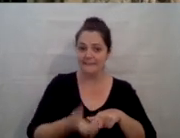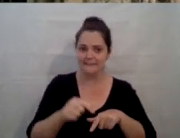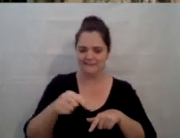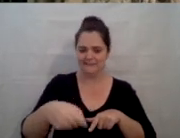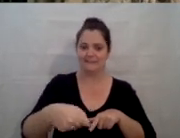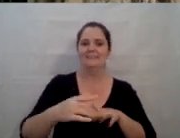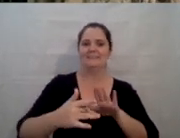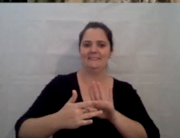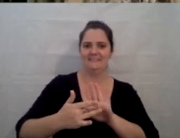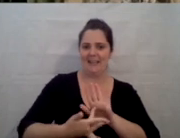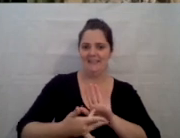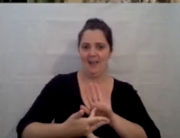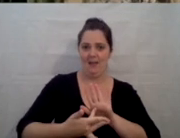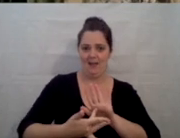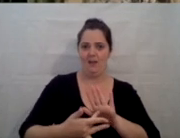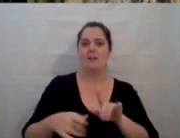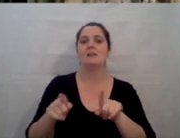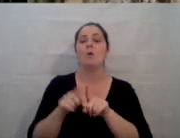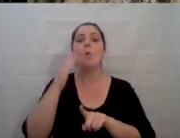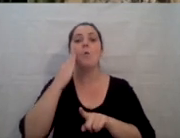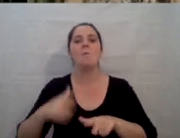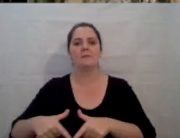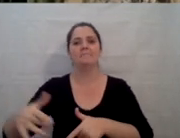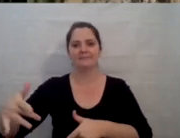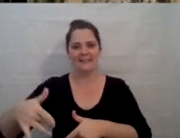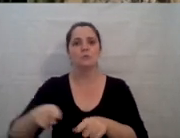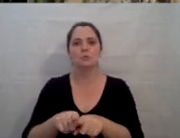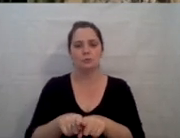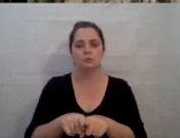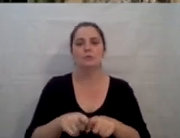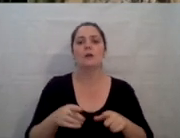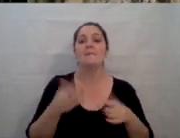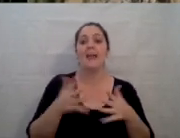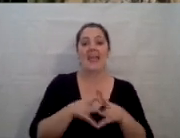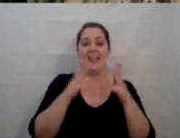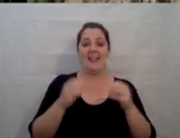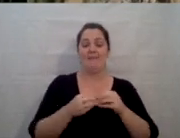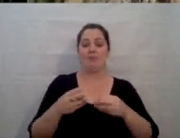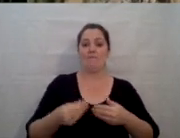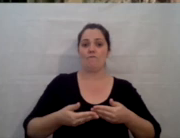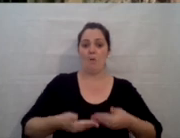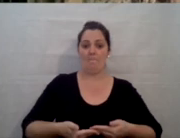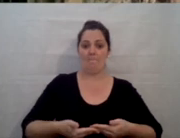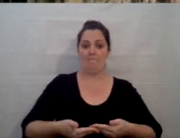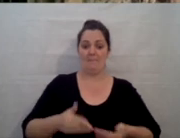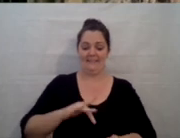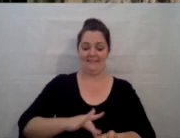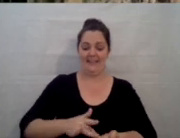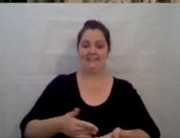So anatomical centre is coming right across here which means everything from there to the top of Atticus's head